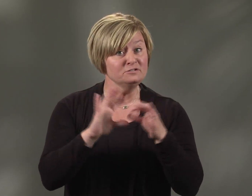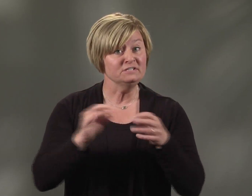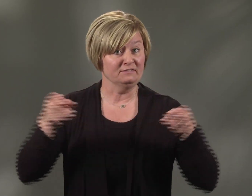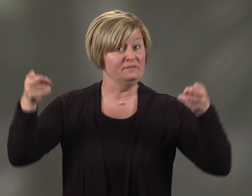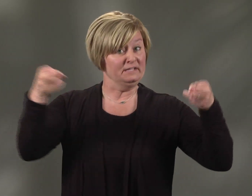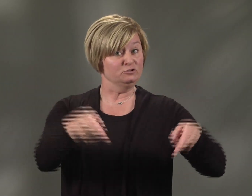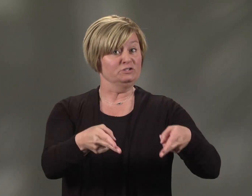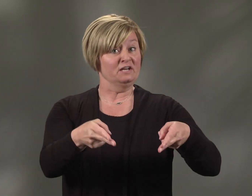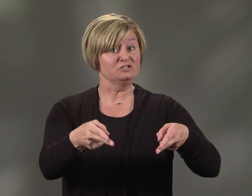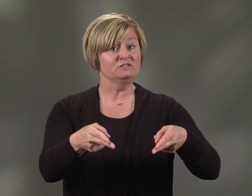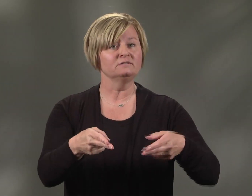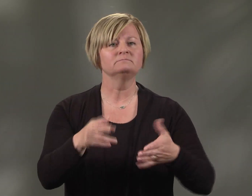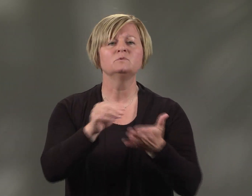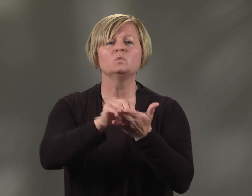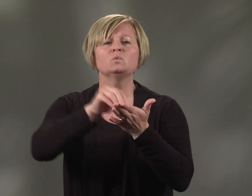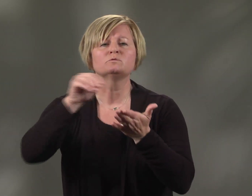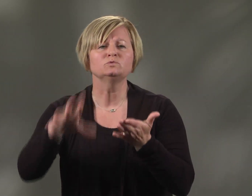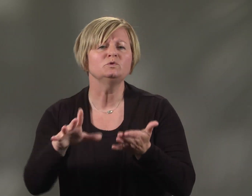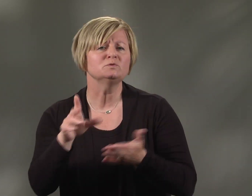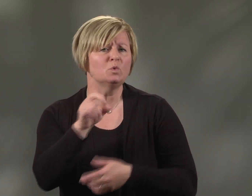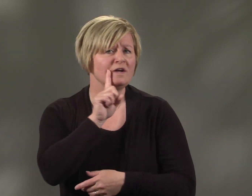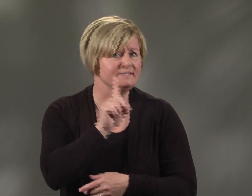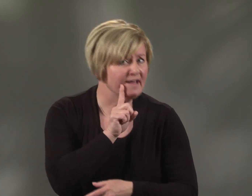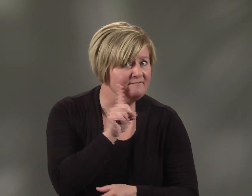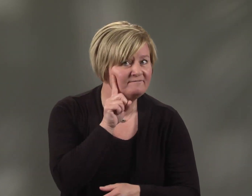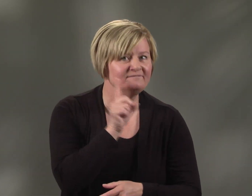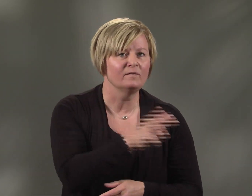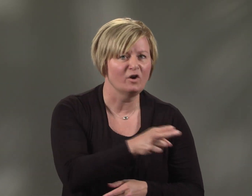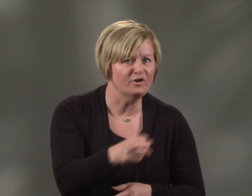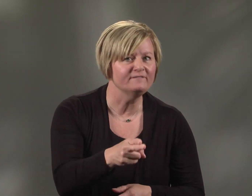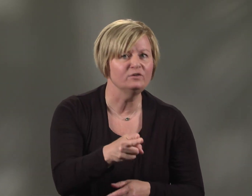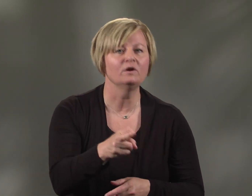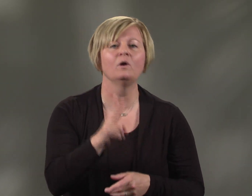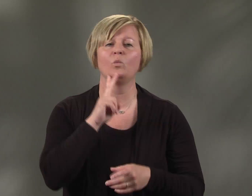Also, as mentioned in the introduction, students who are deaf or hard of hearing